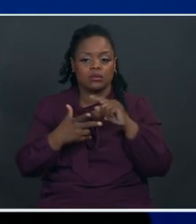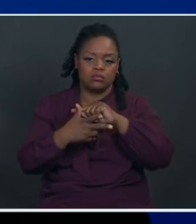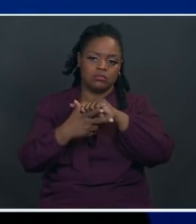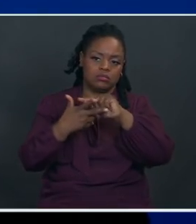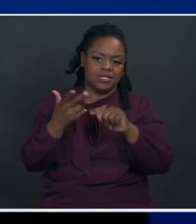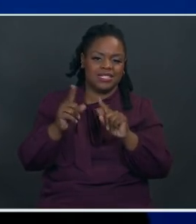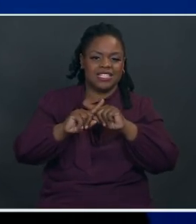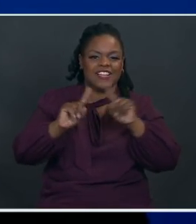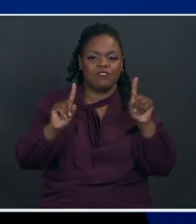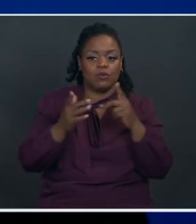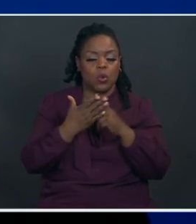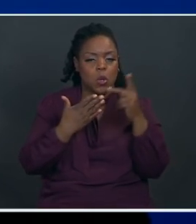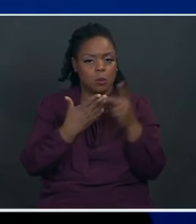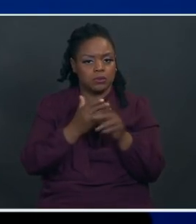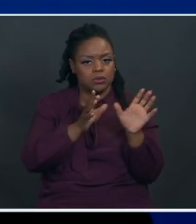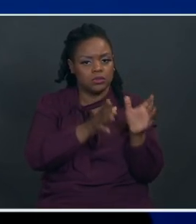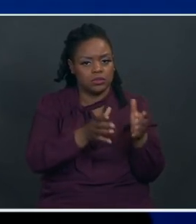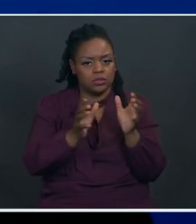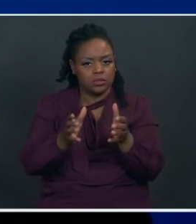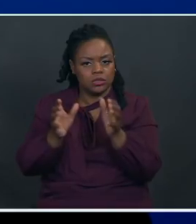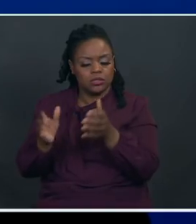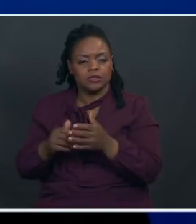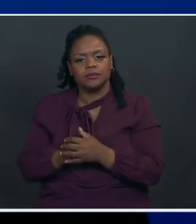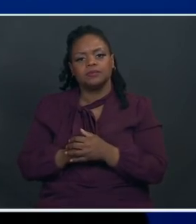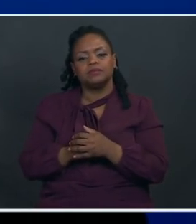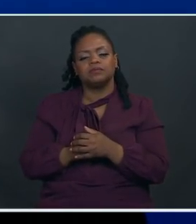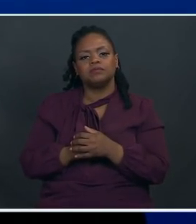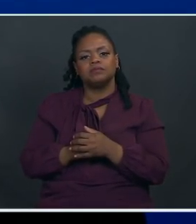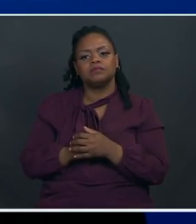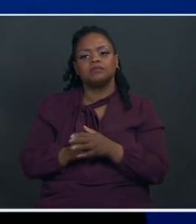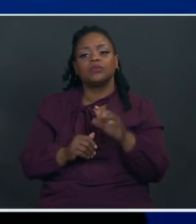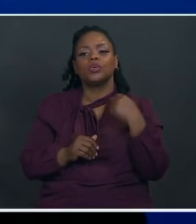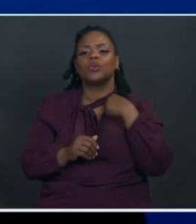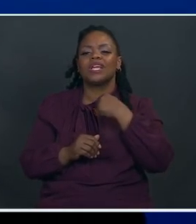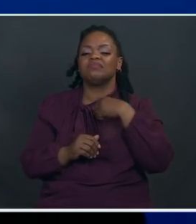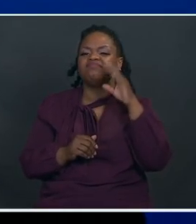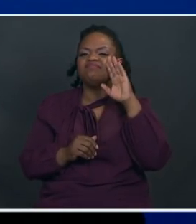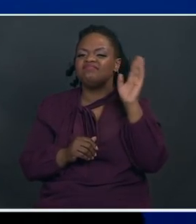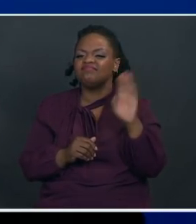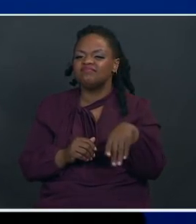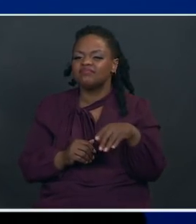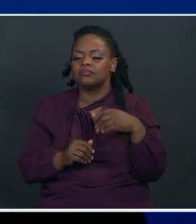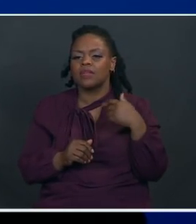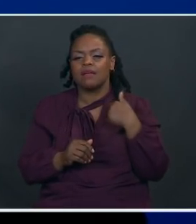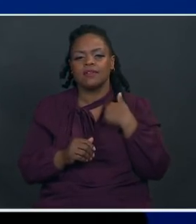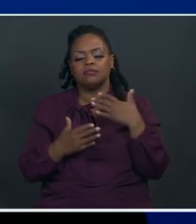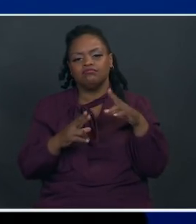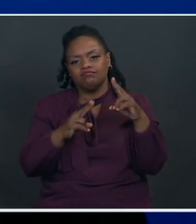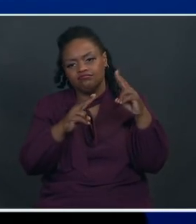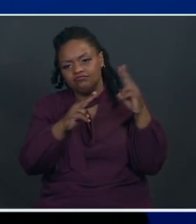Shown on this slide is what we all know is the extraordinary efficacious and safe results of the Moderna